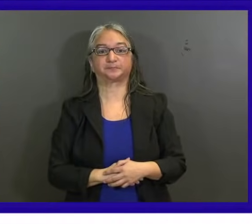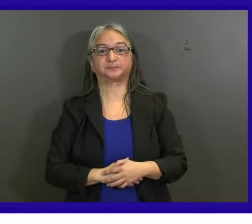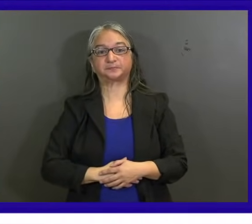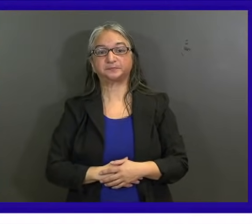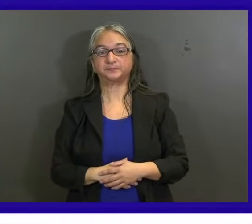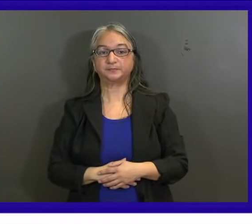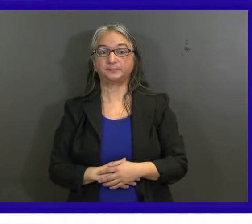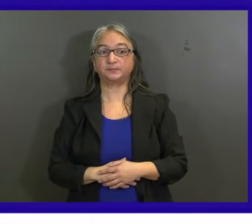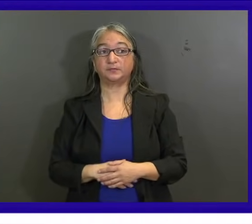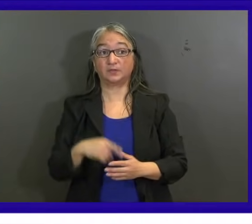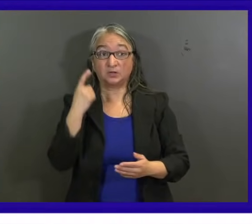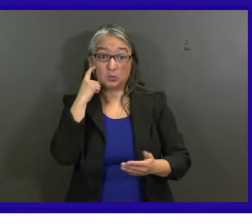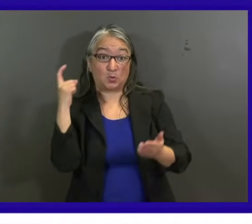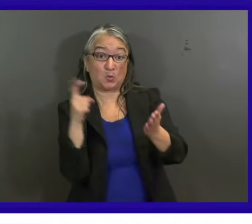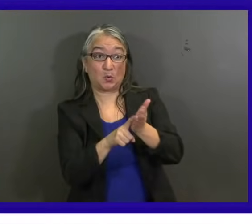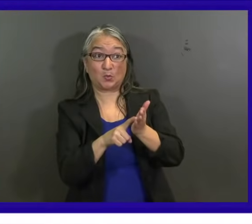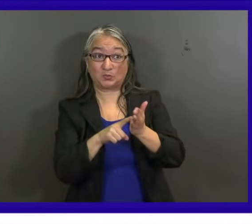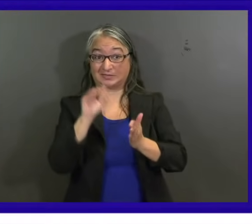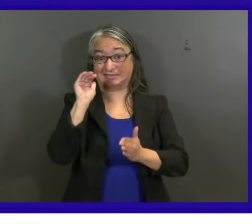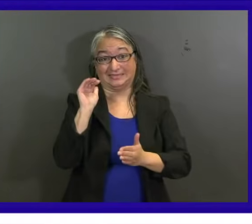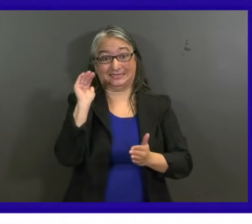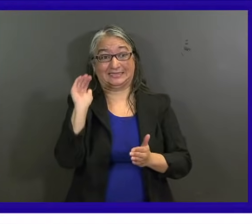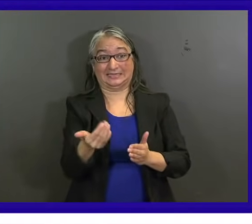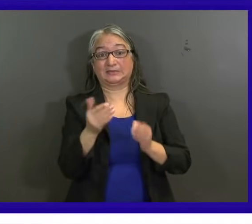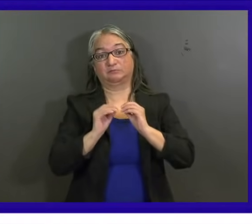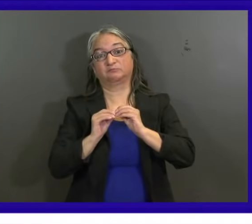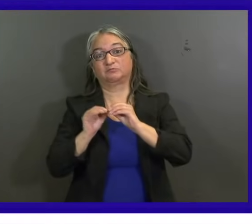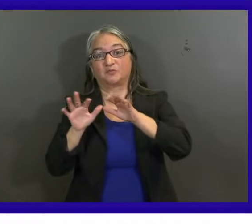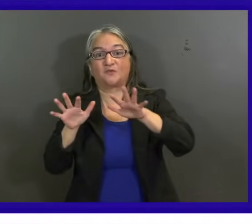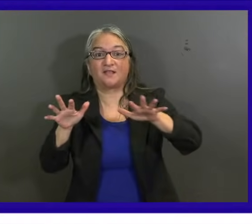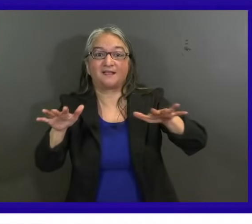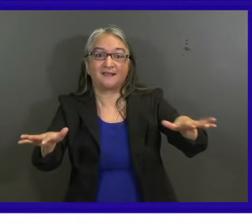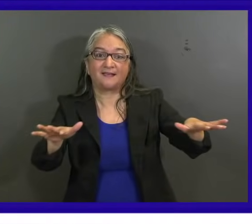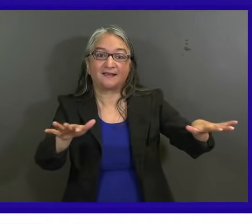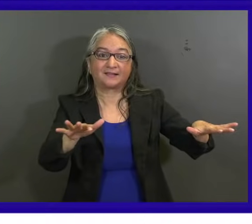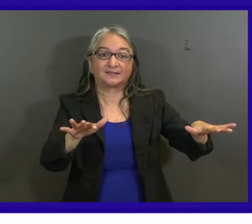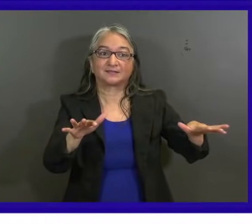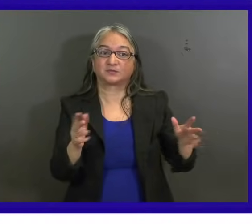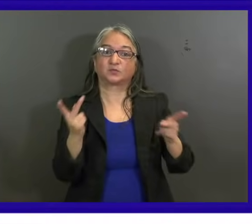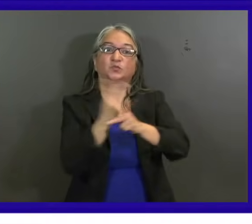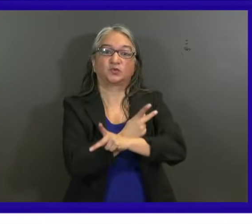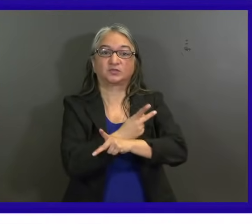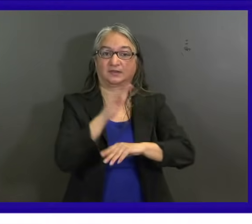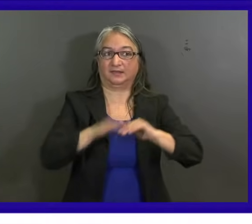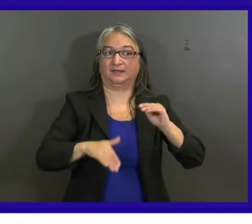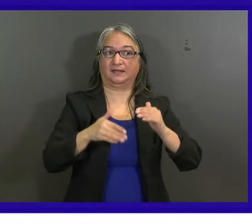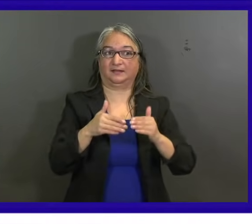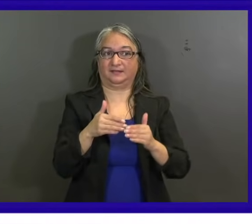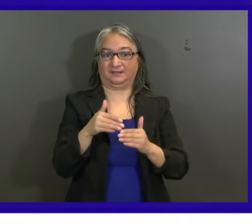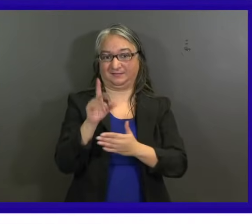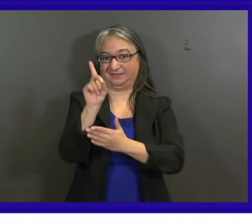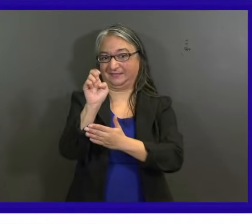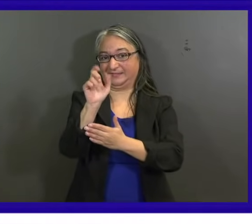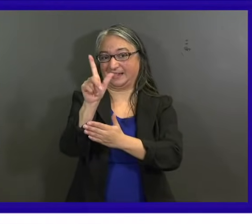over delta which is why we are most concerned about this there are questions regarding